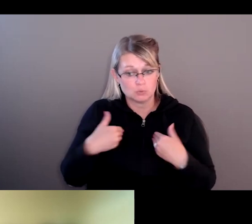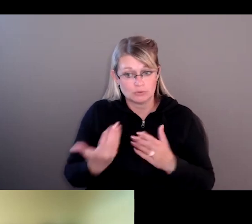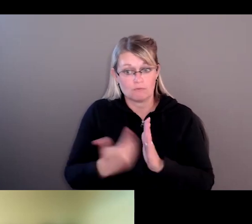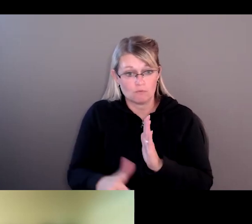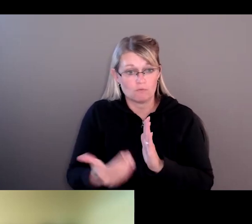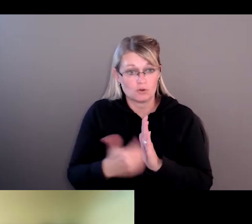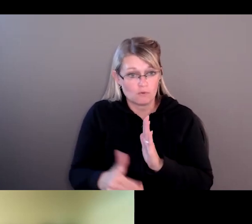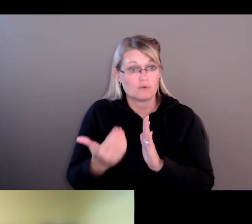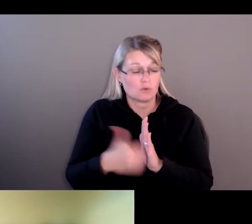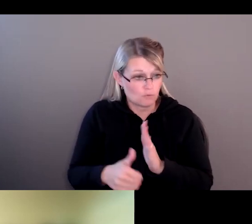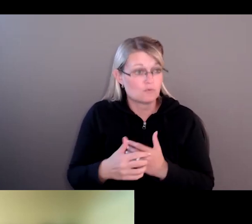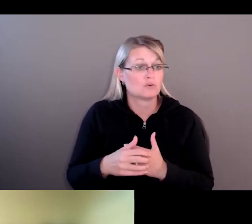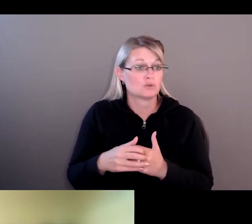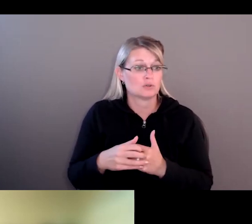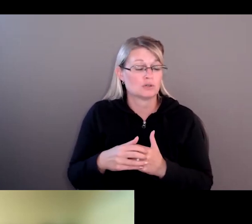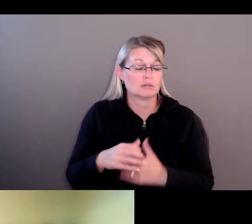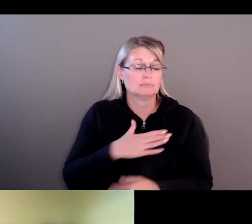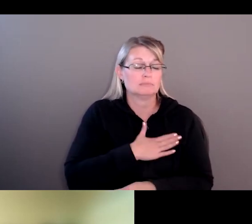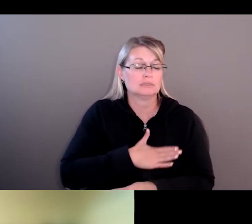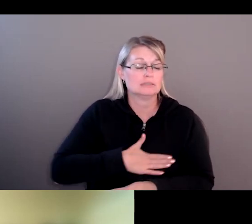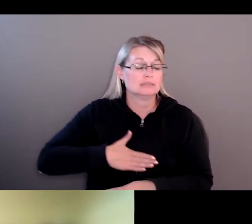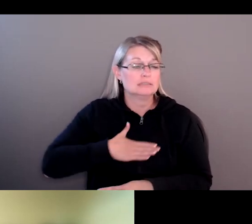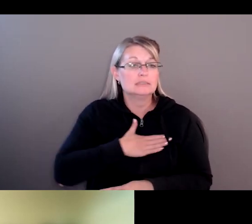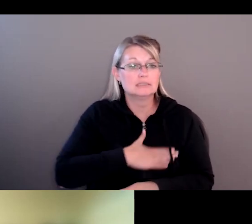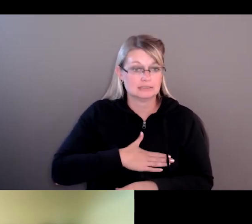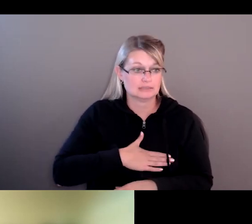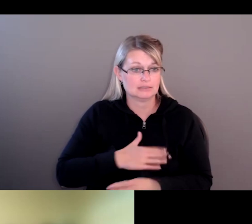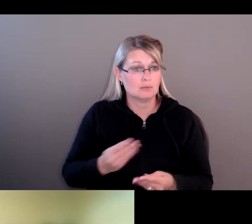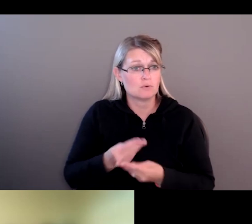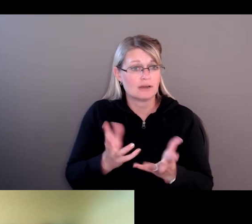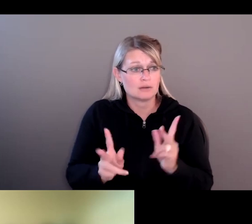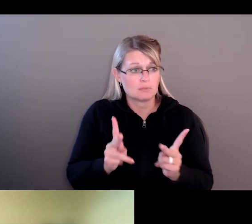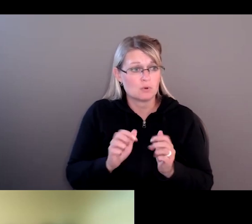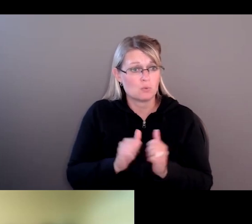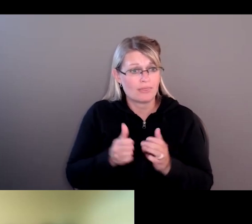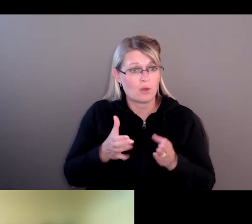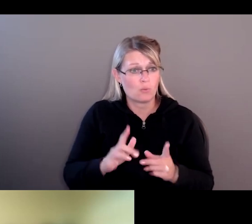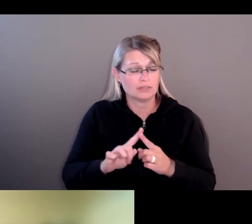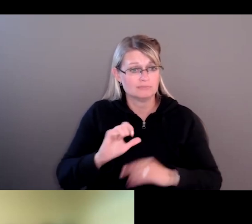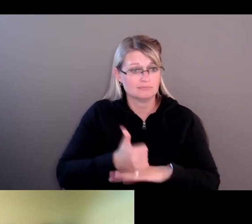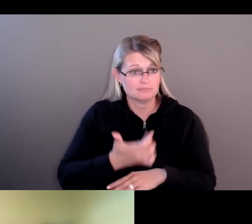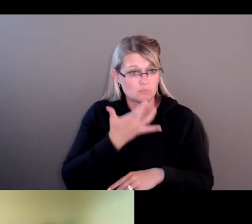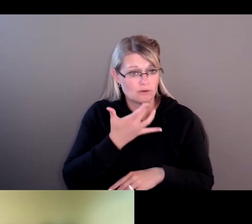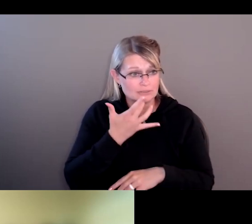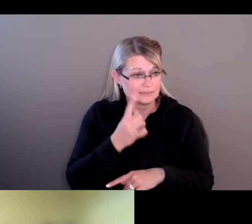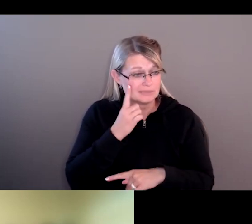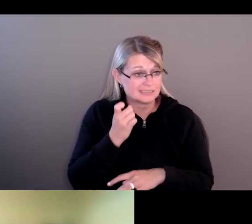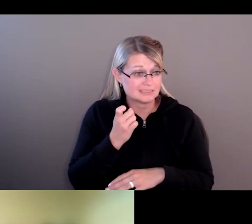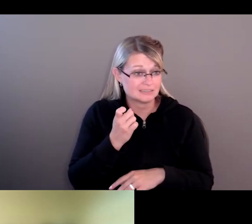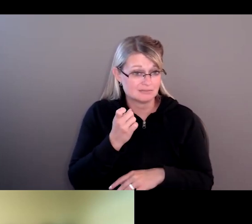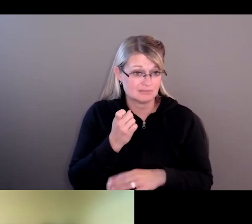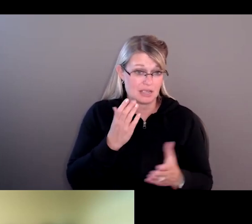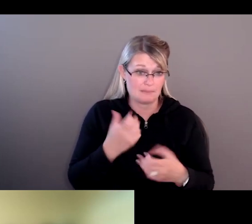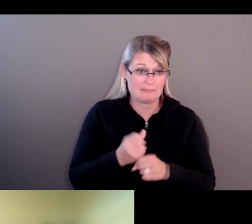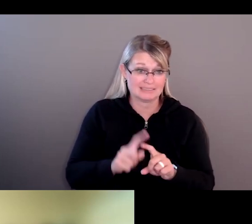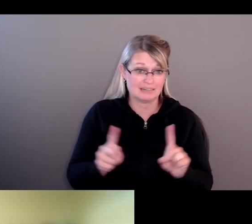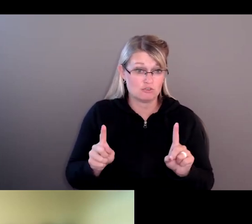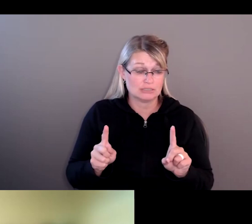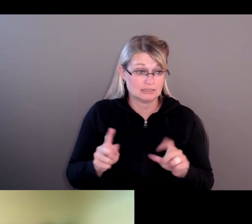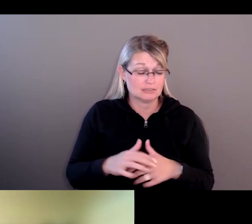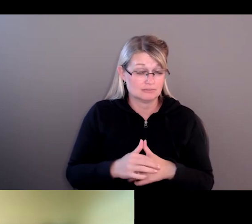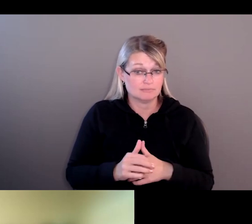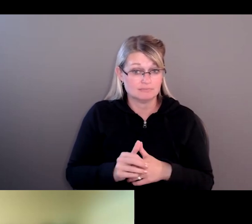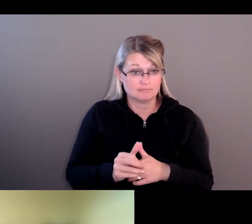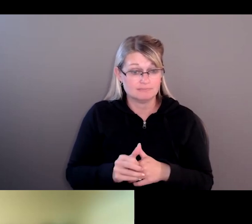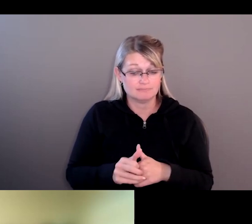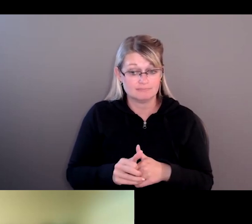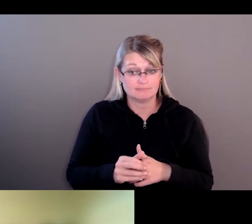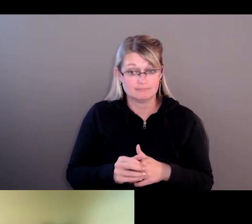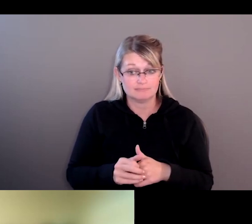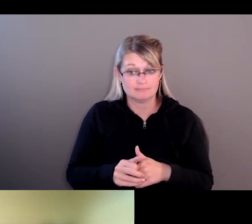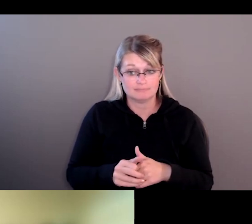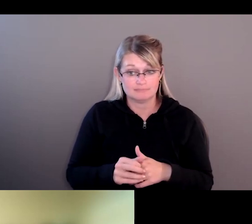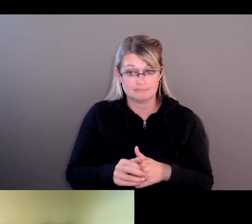and over, please provide people with a way to set preferences, because then it makes a difference.